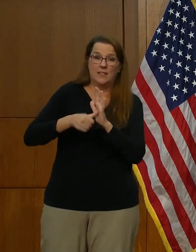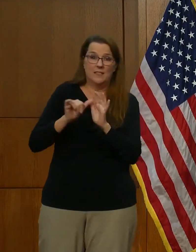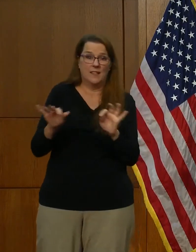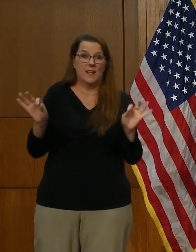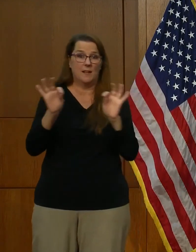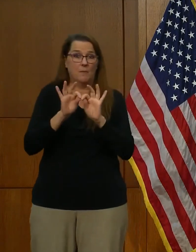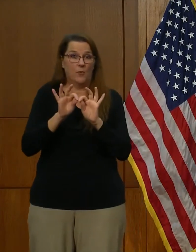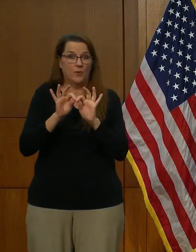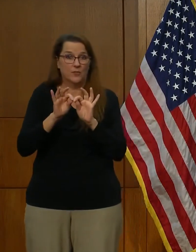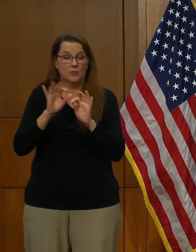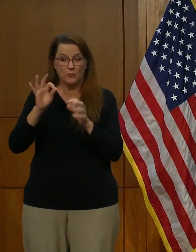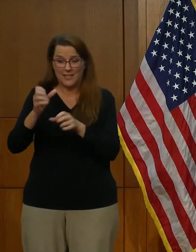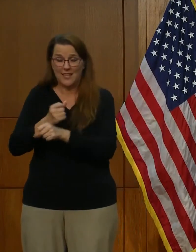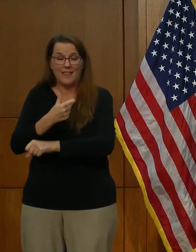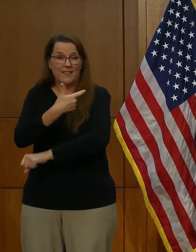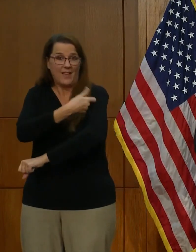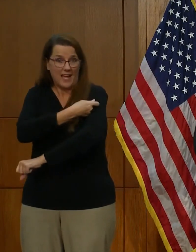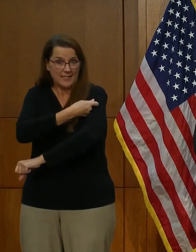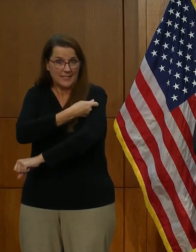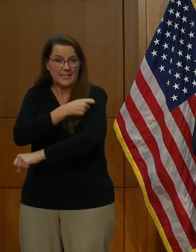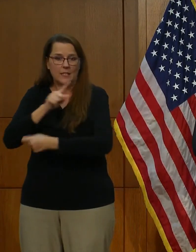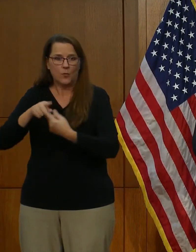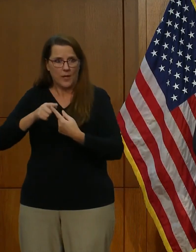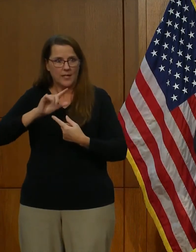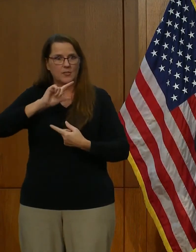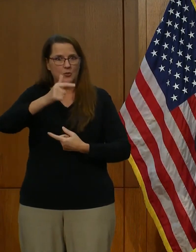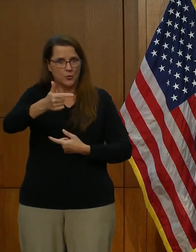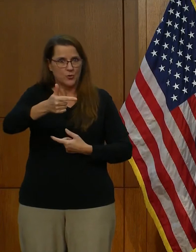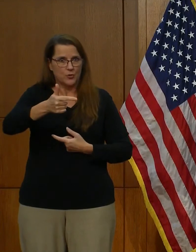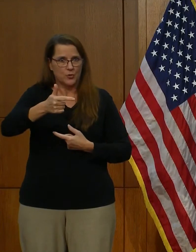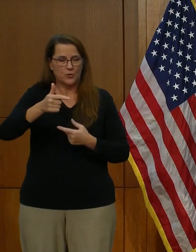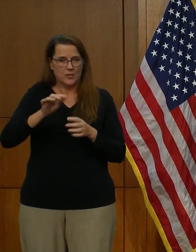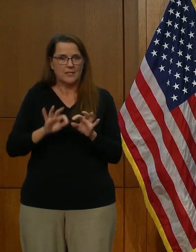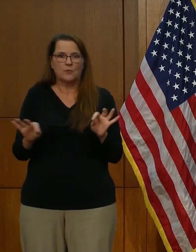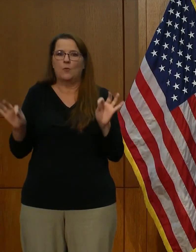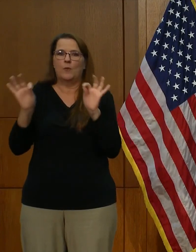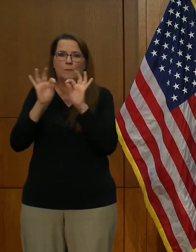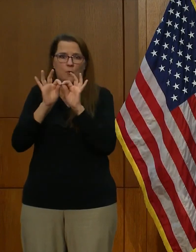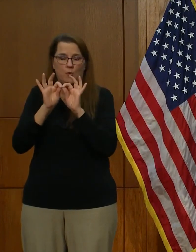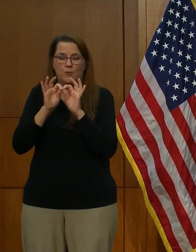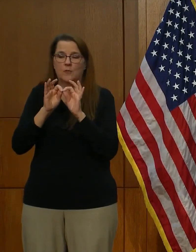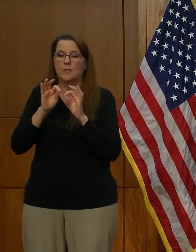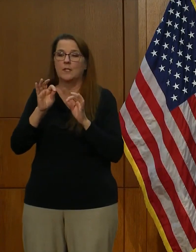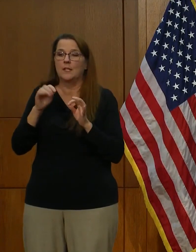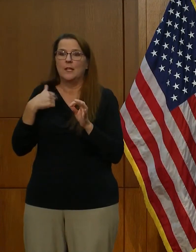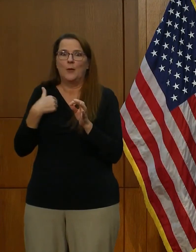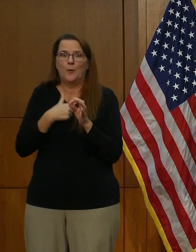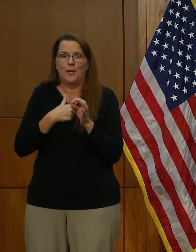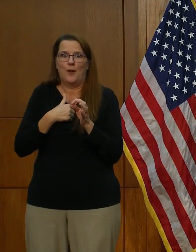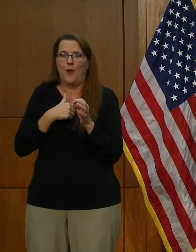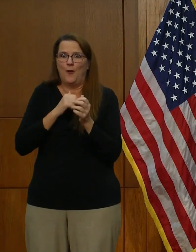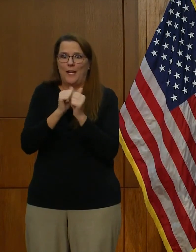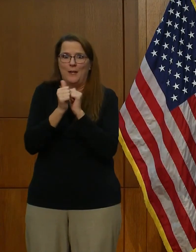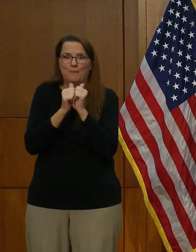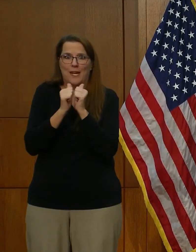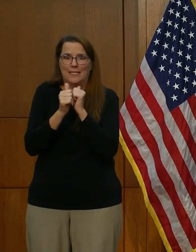IMPORTANCE OF WHAT WE'VE BEEN SAYING HERE ABOUT GETTING THE VACCINE. WHEN IS YOUR TERM AND